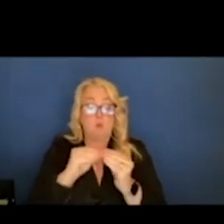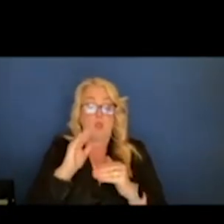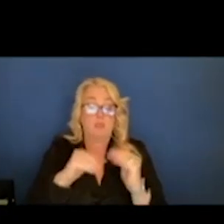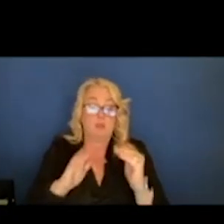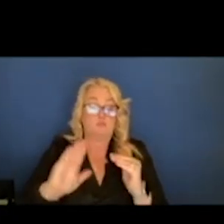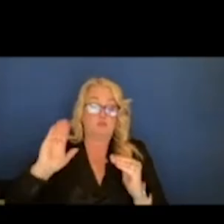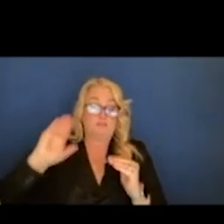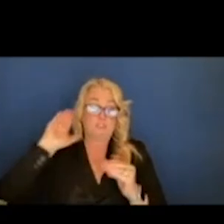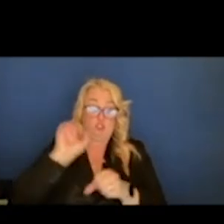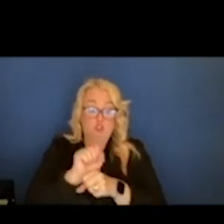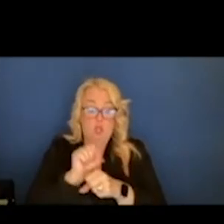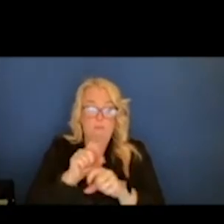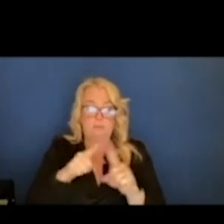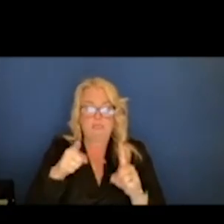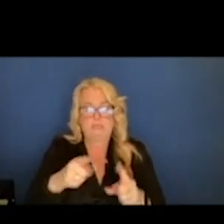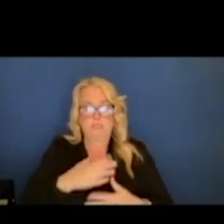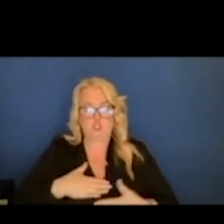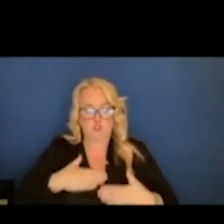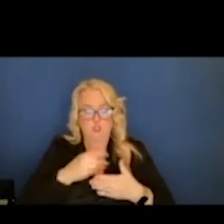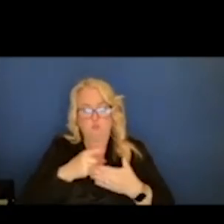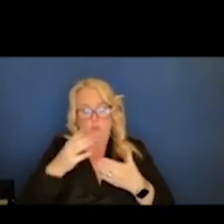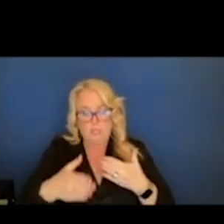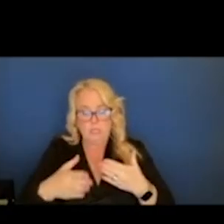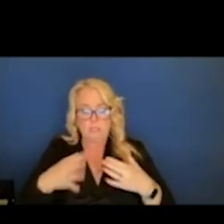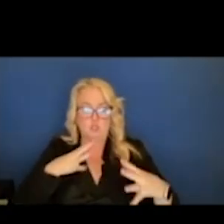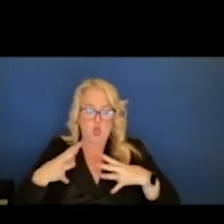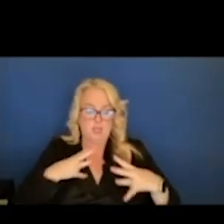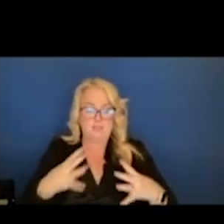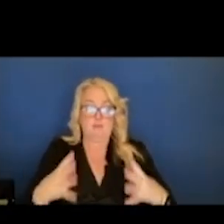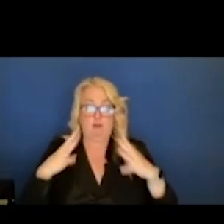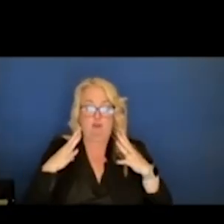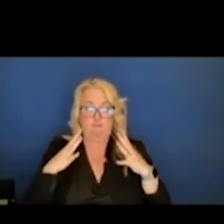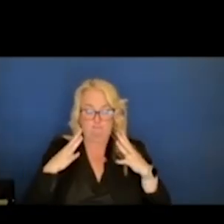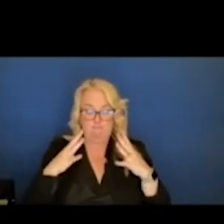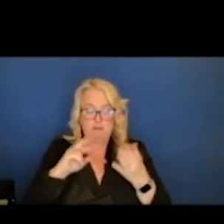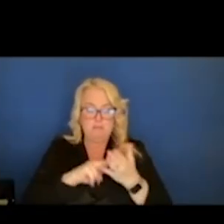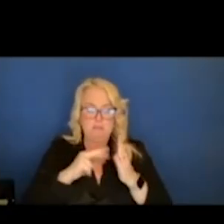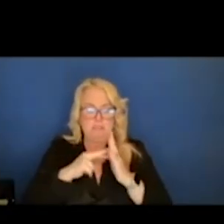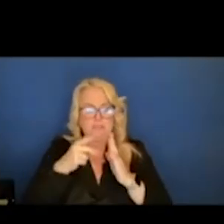previous job, but he also enjoys weekends and holidays off. Reflecting on his journey,